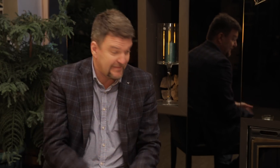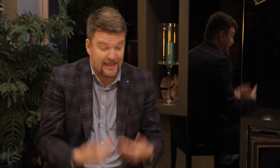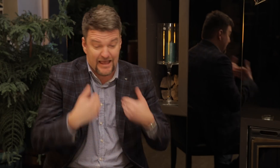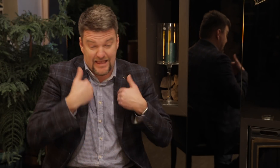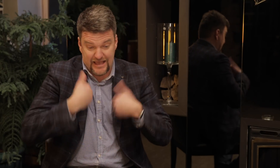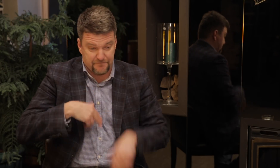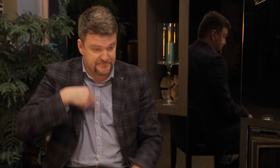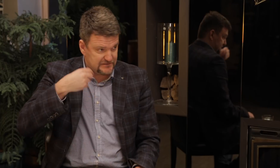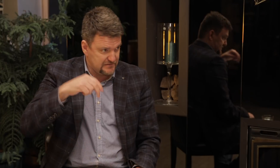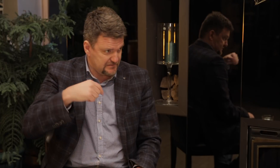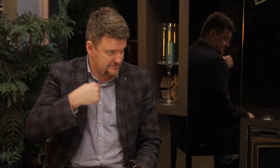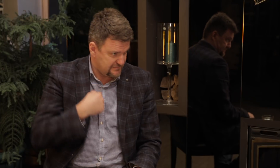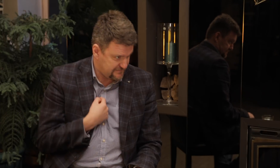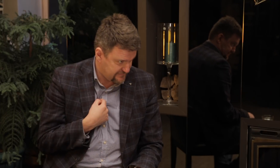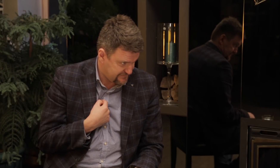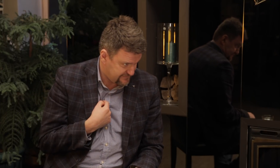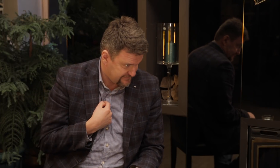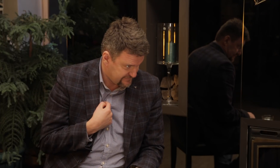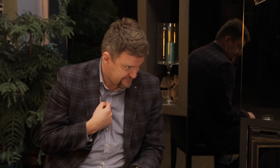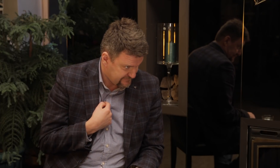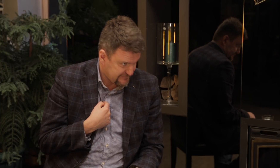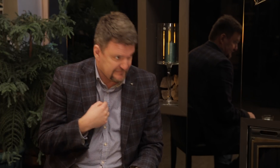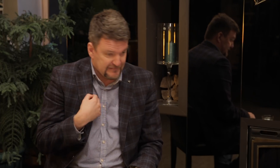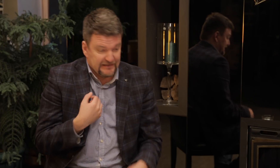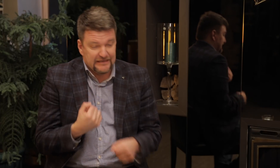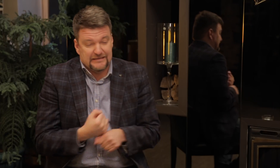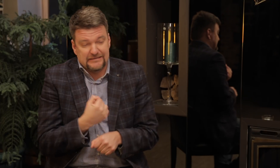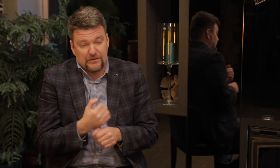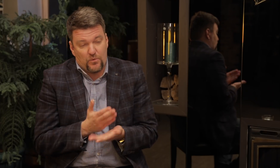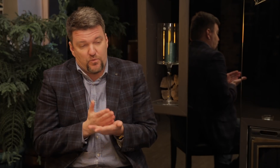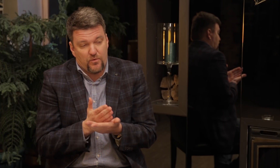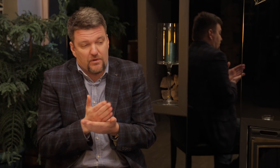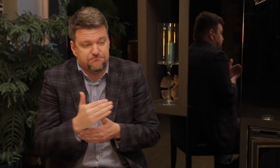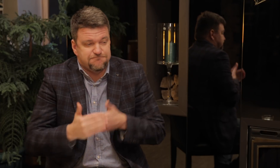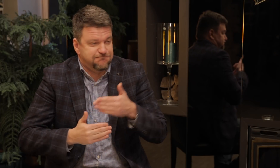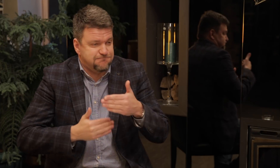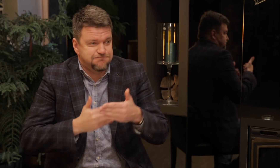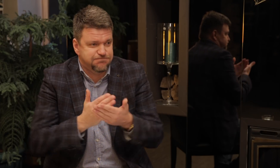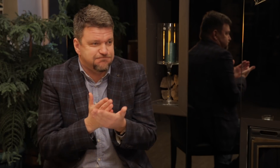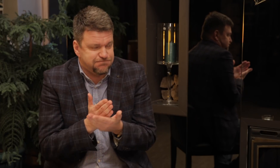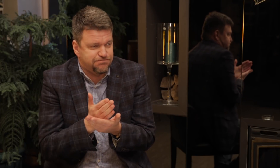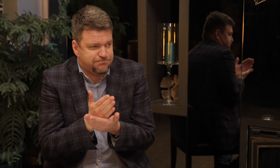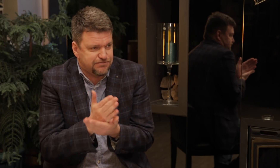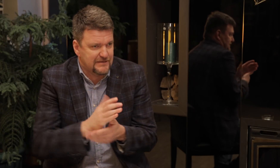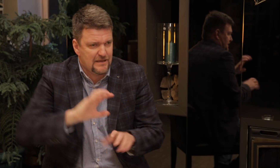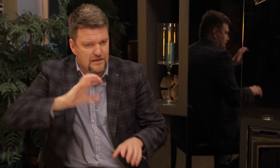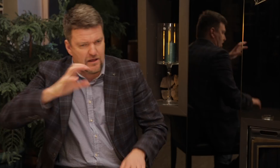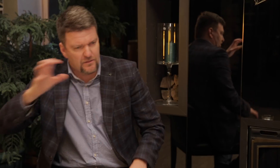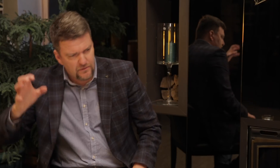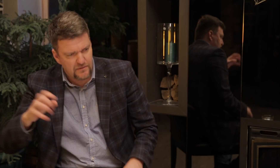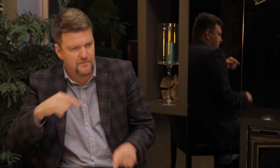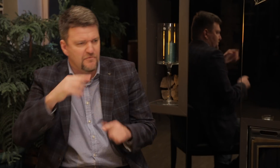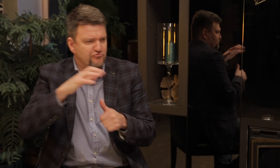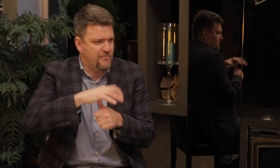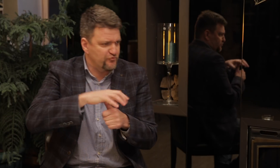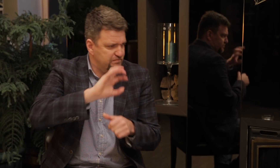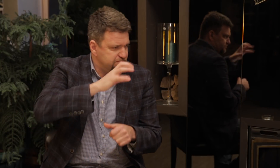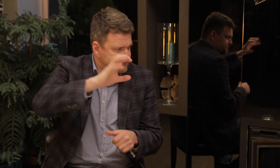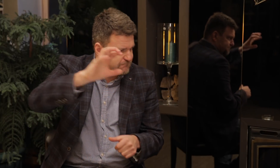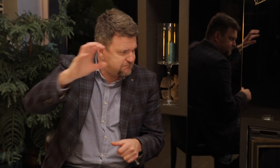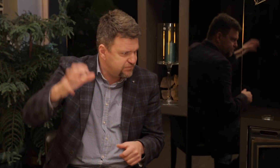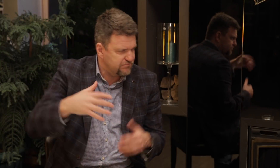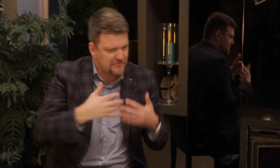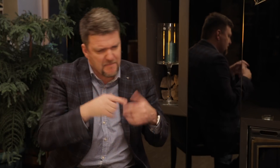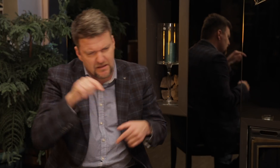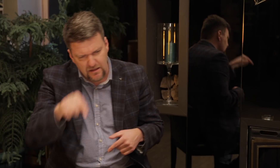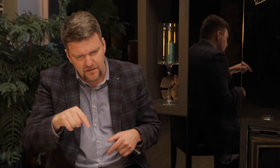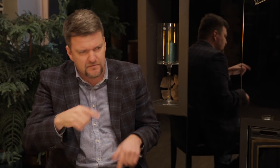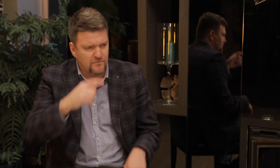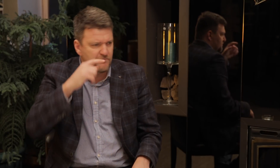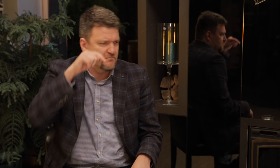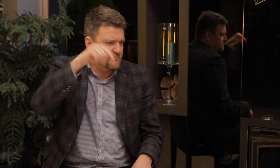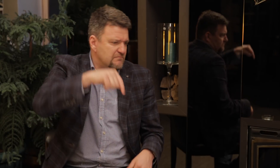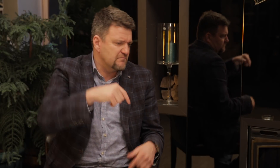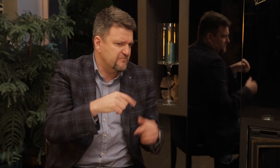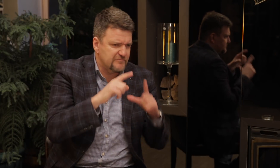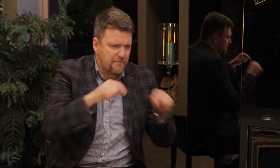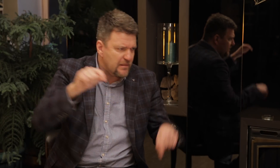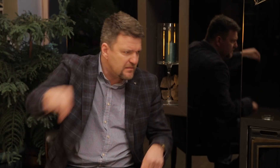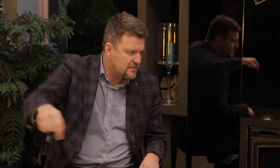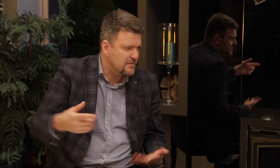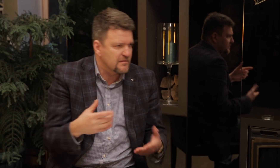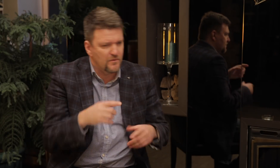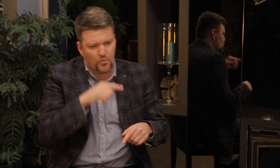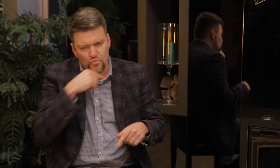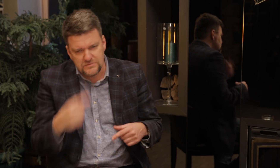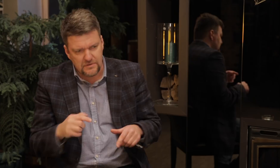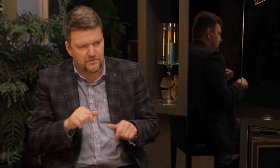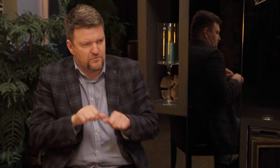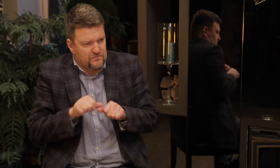As the new President, I am working very hard to make that happen, working with America, Japan and Russia.